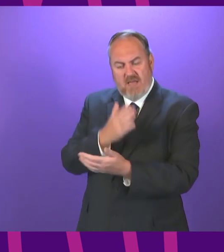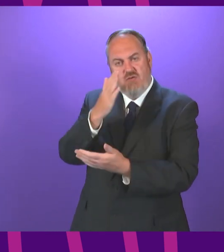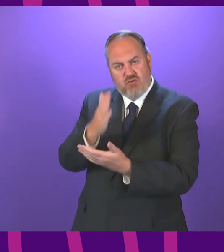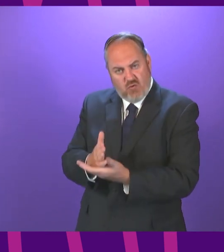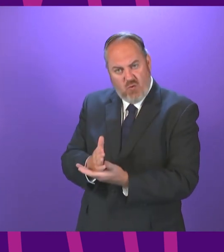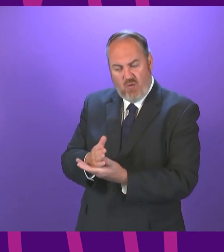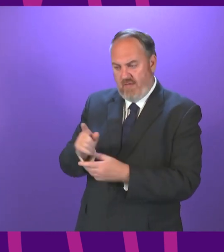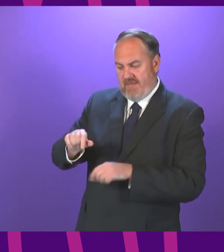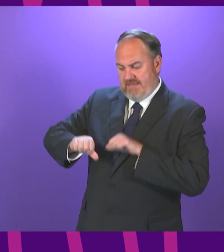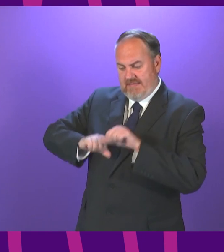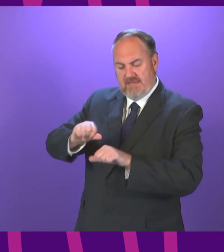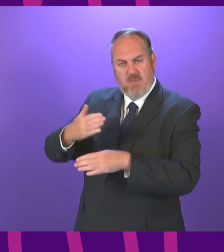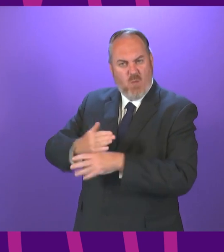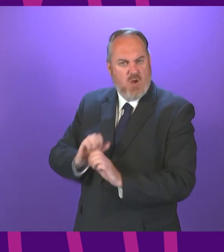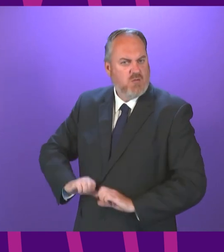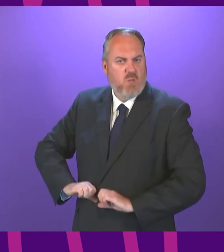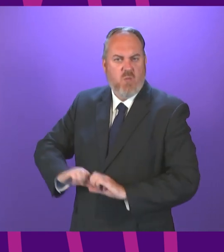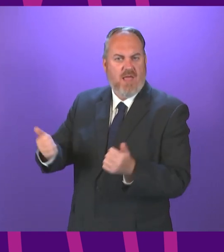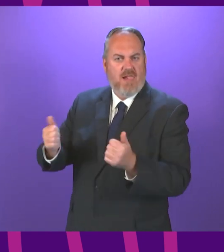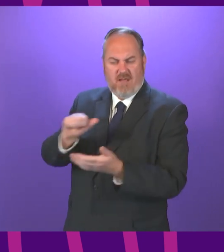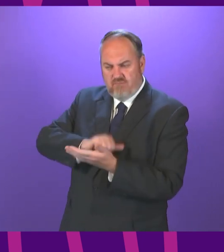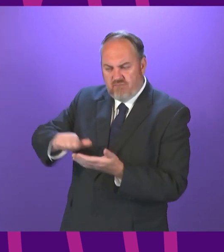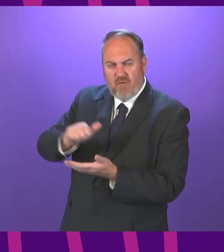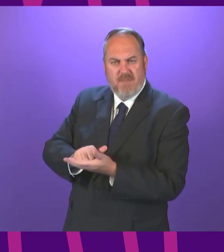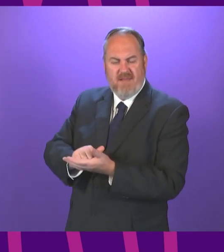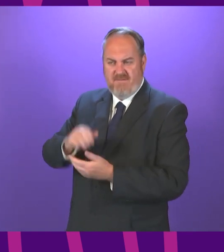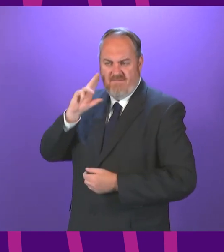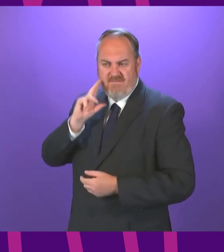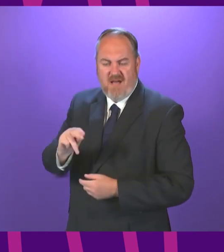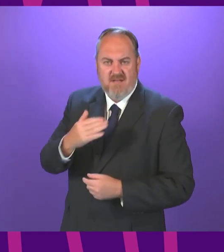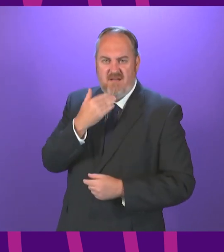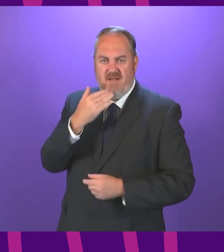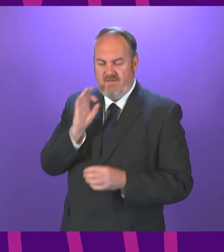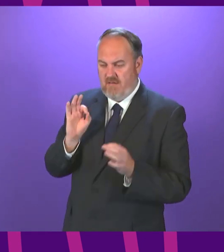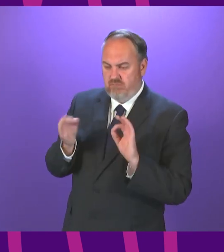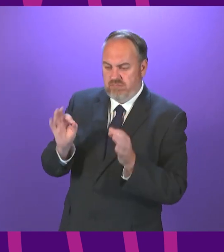productive and fast moving as possible. The greater use of technology is part of that,